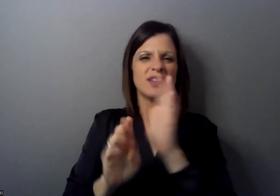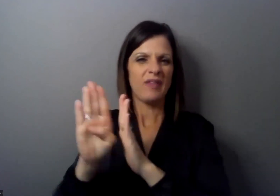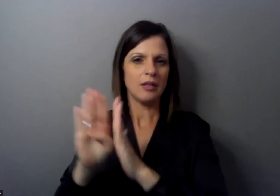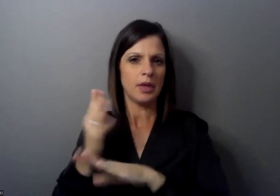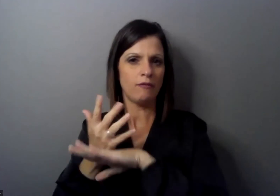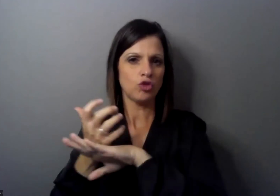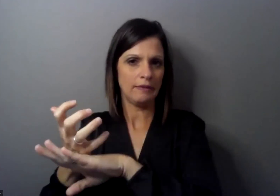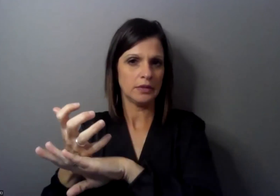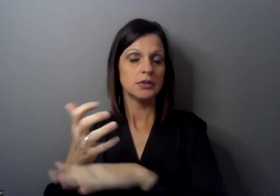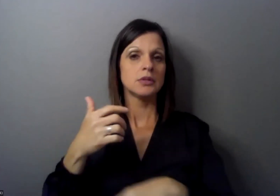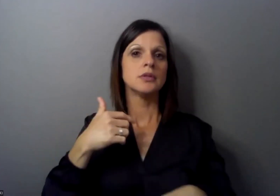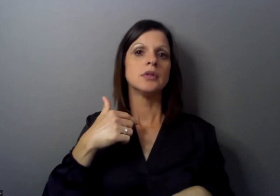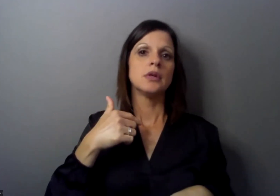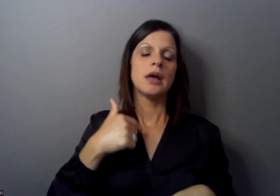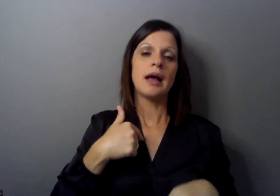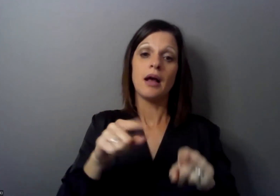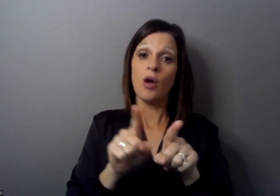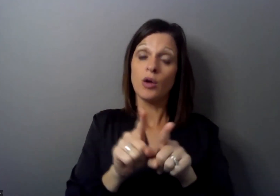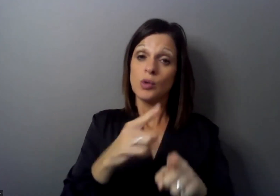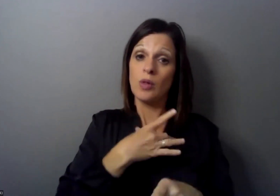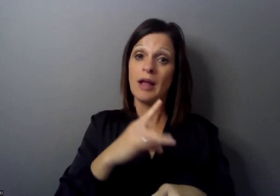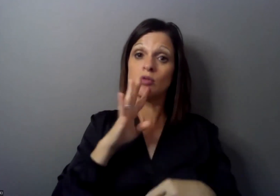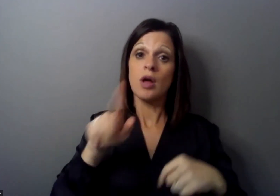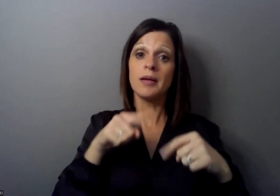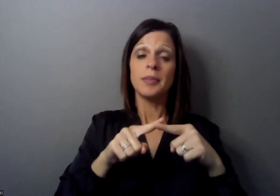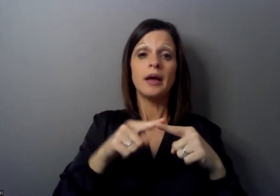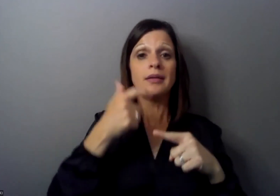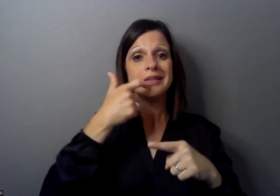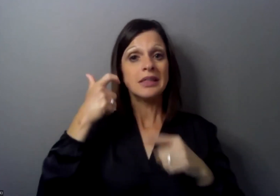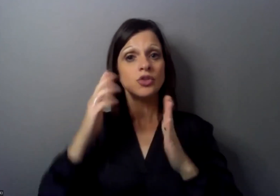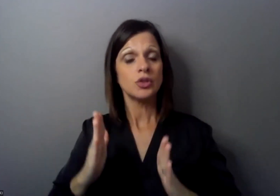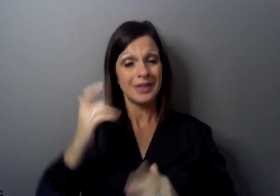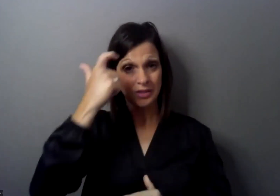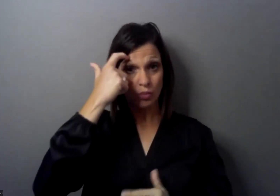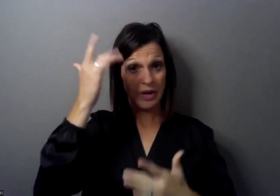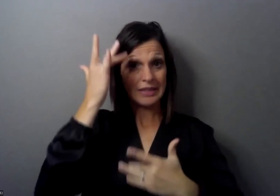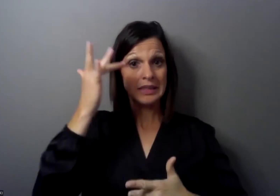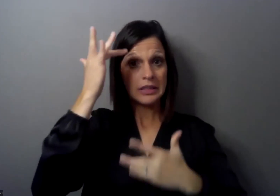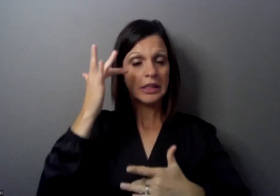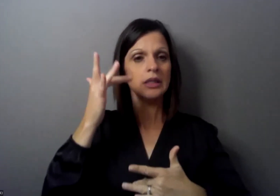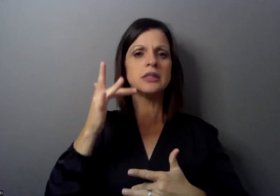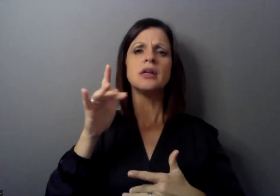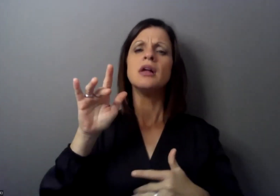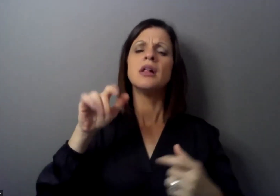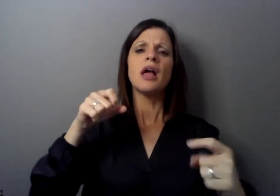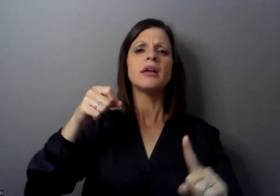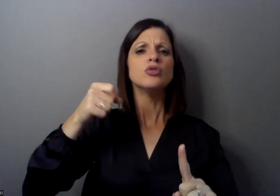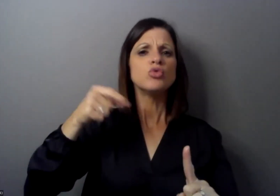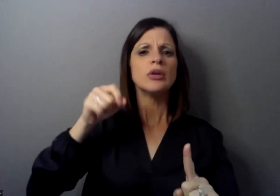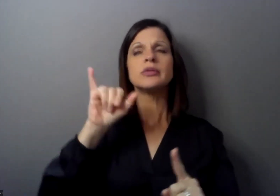as a brain disease. And how those triggers, like cravings and withdrawals